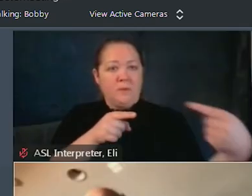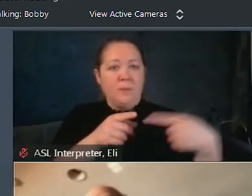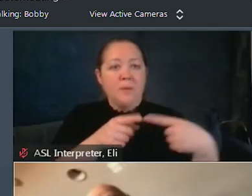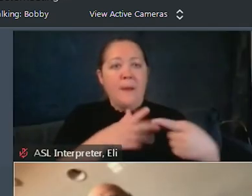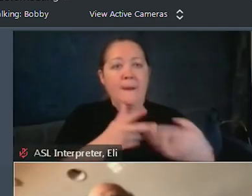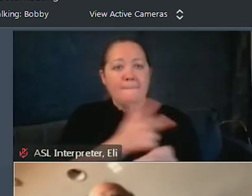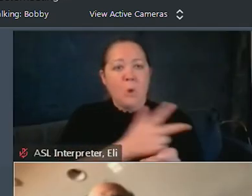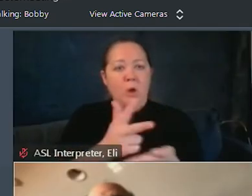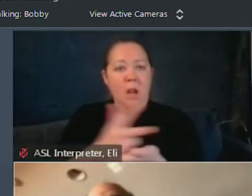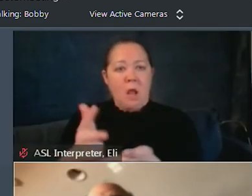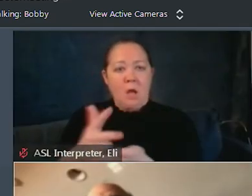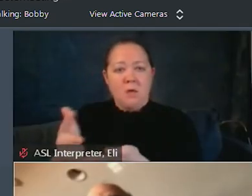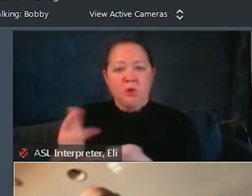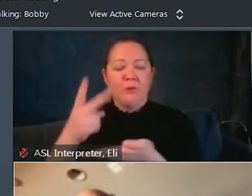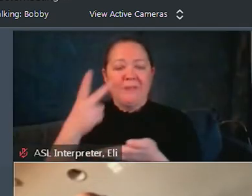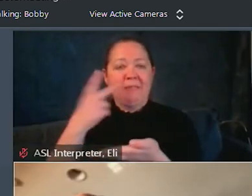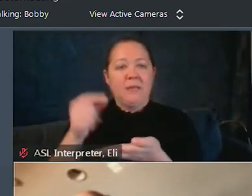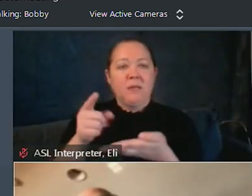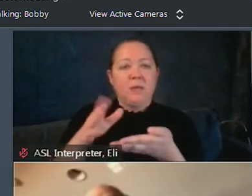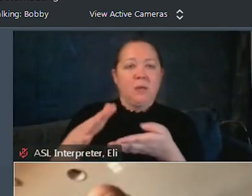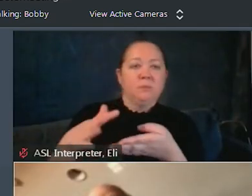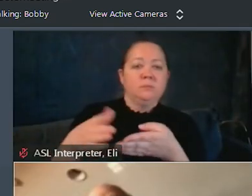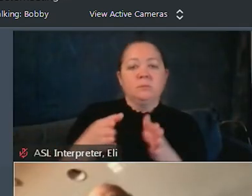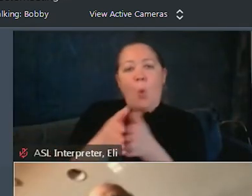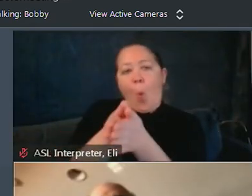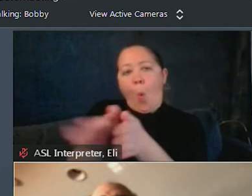the open space to the East of blot on the photos of the